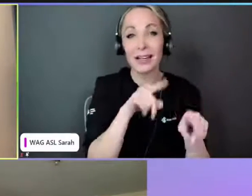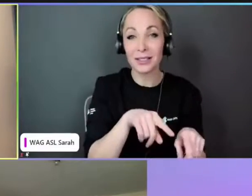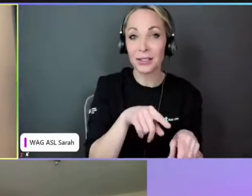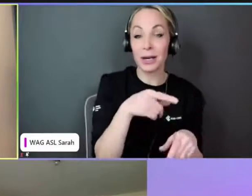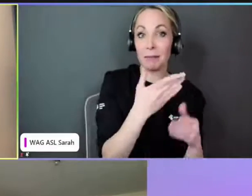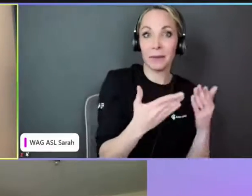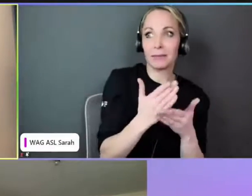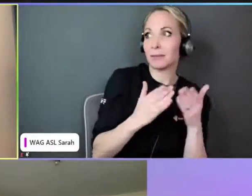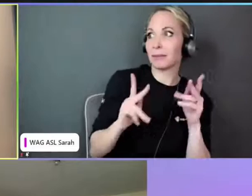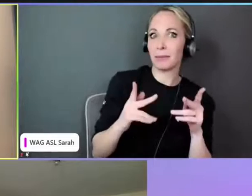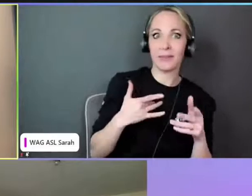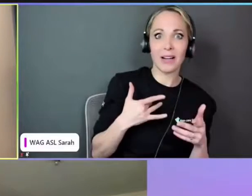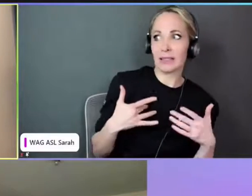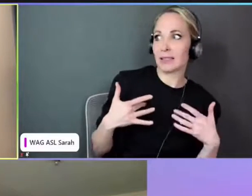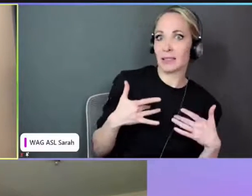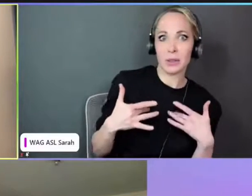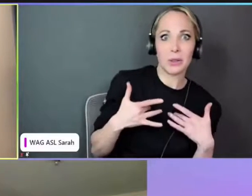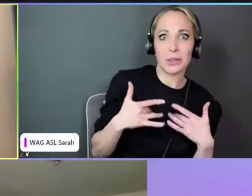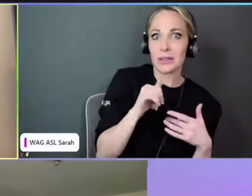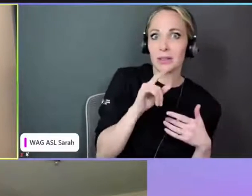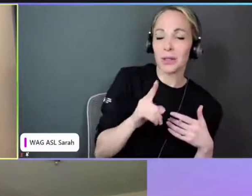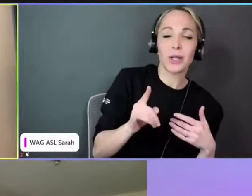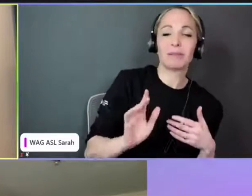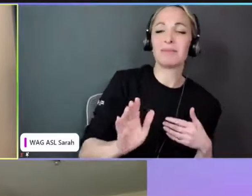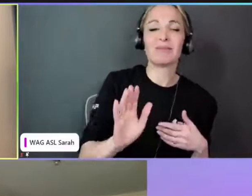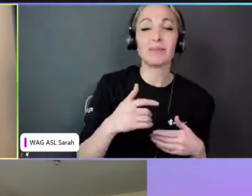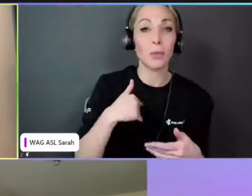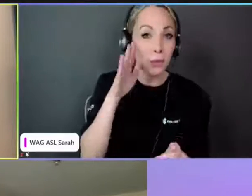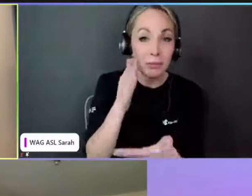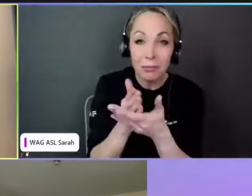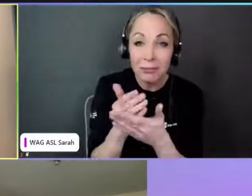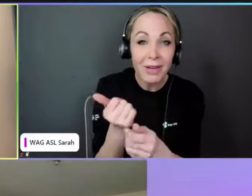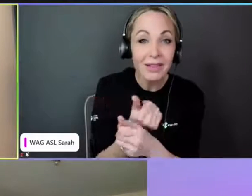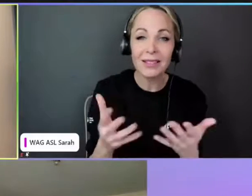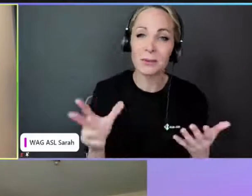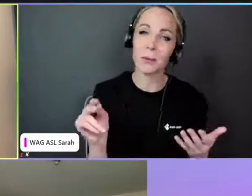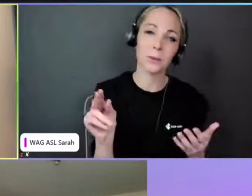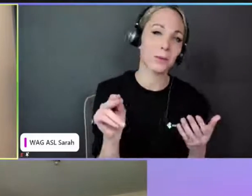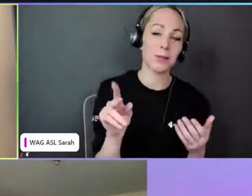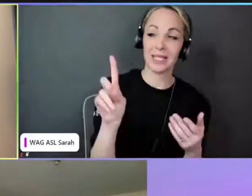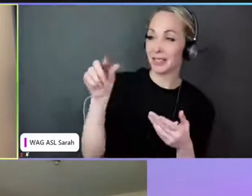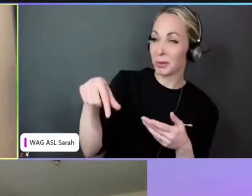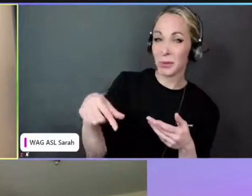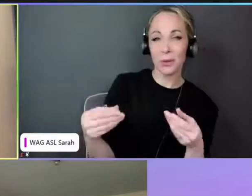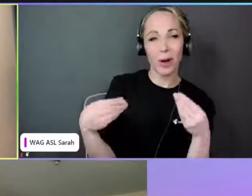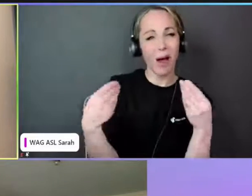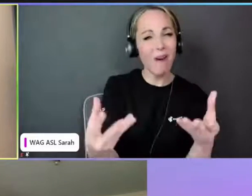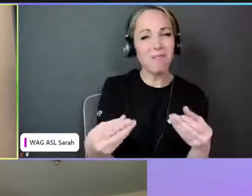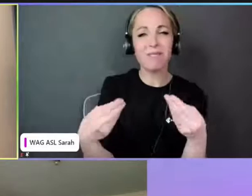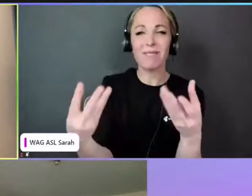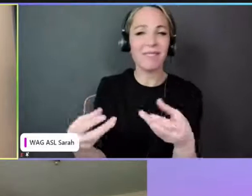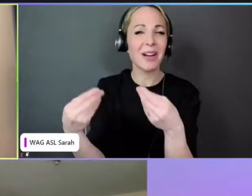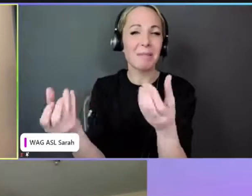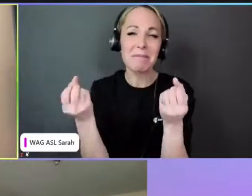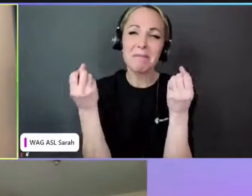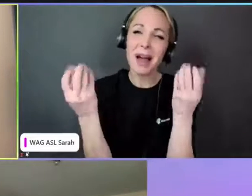So all the awesome tools Deque is currently offering, axe Developer Hub, and the Watcher API